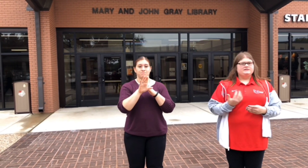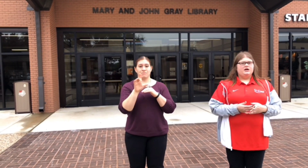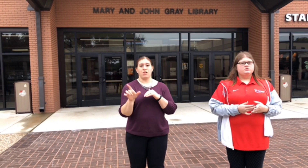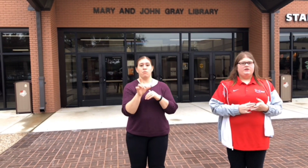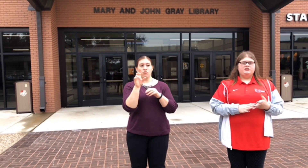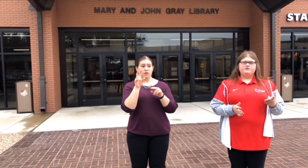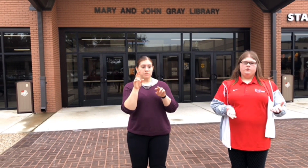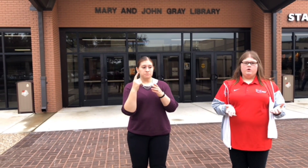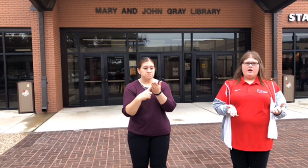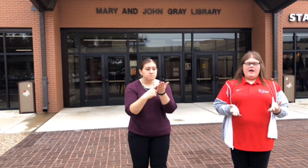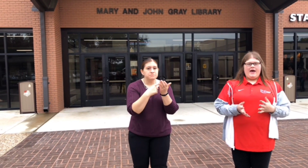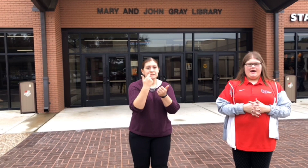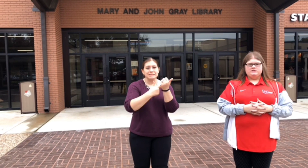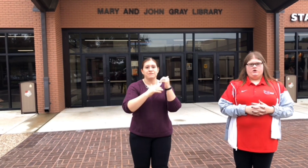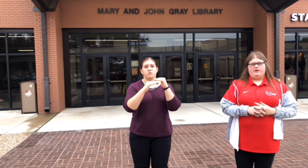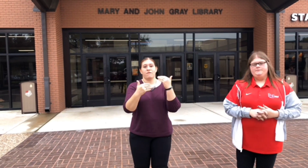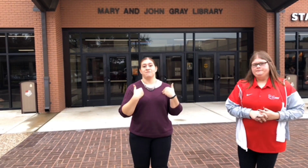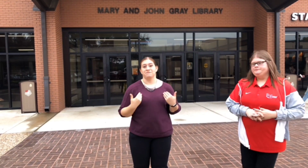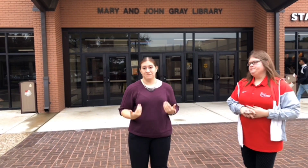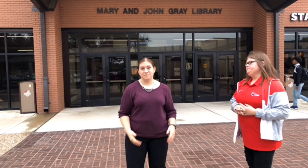discuss what each floor has on it.